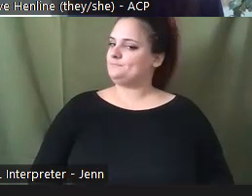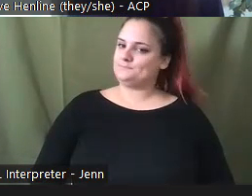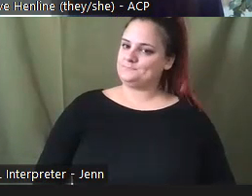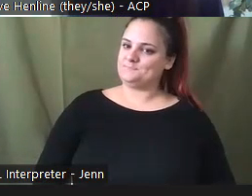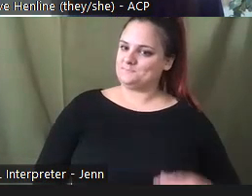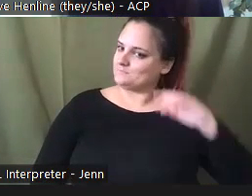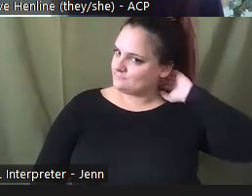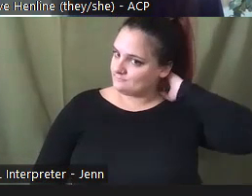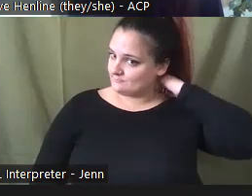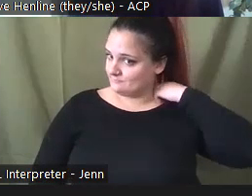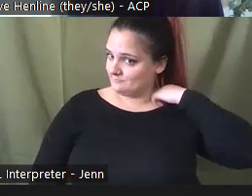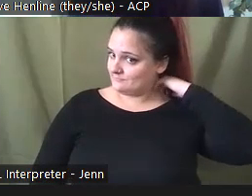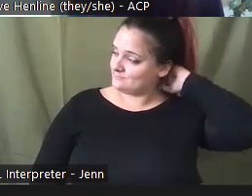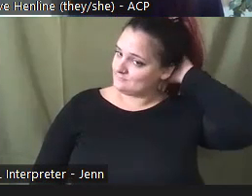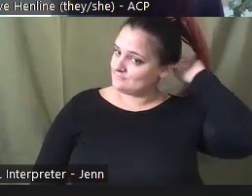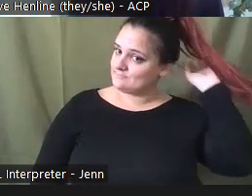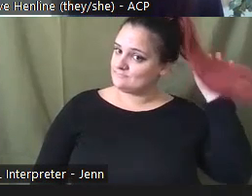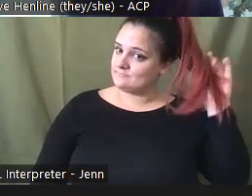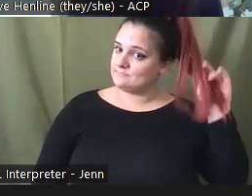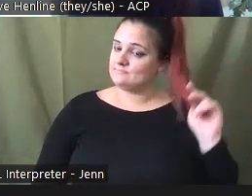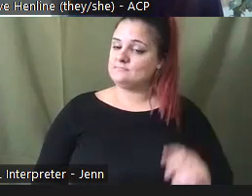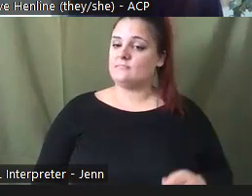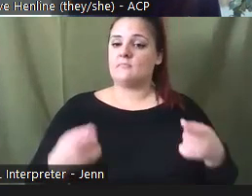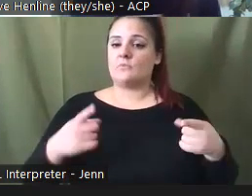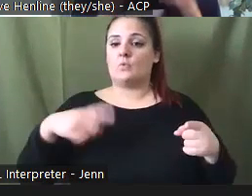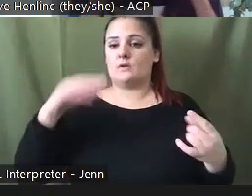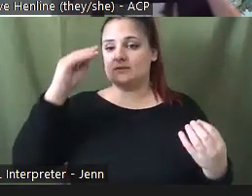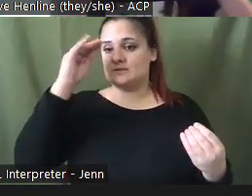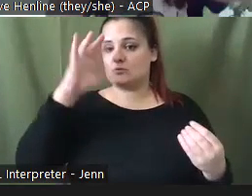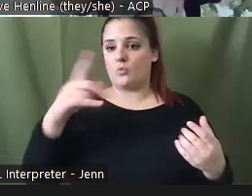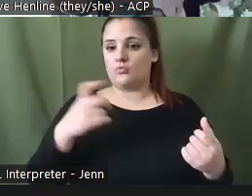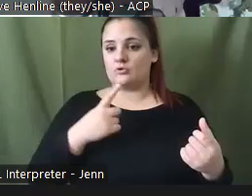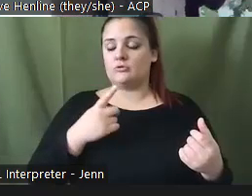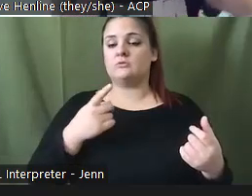you all are thinking about your questions, I'm going to go ahead and put up a quick poll here.